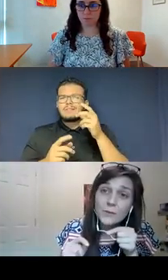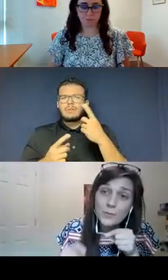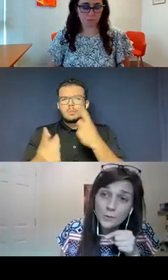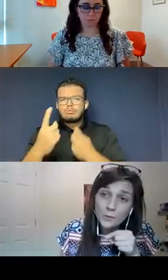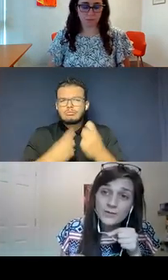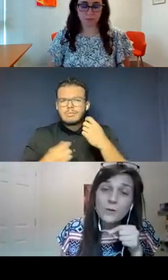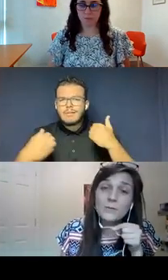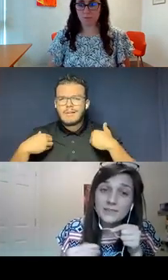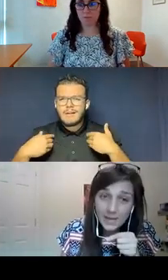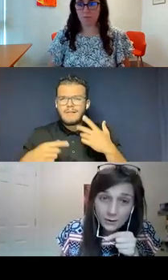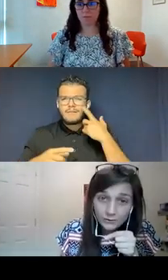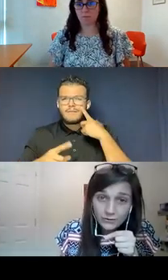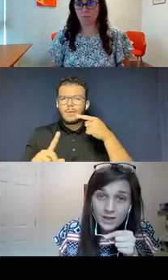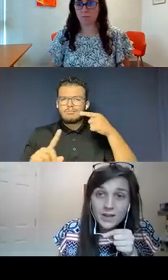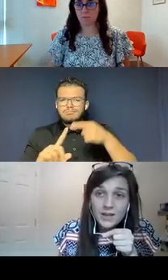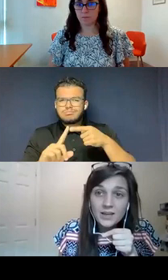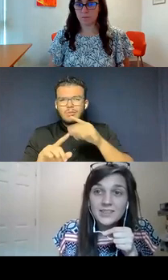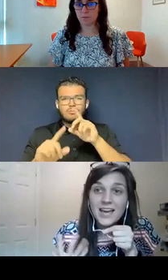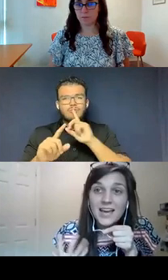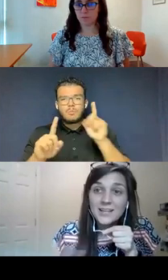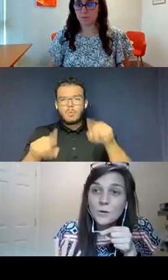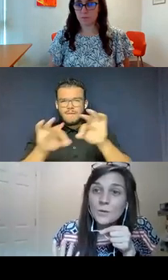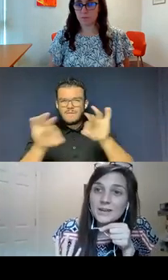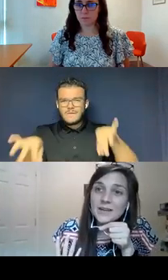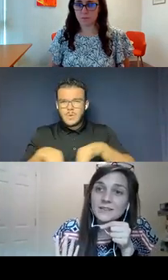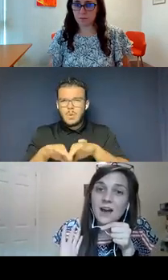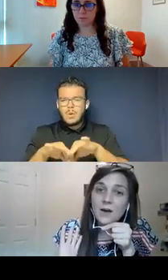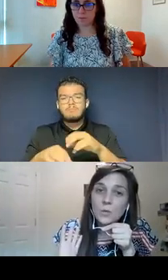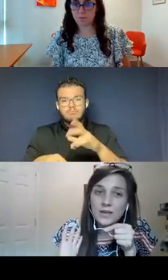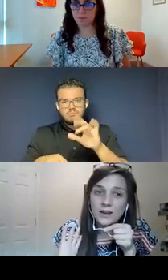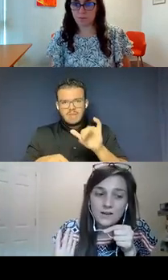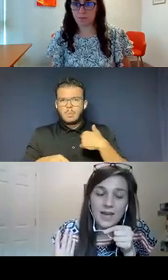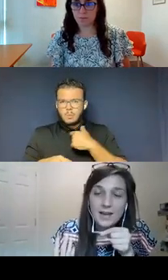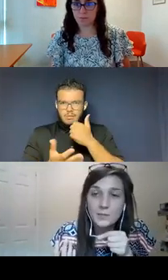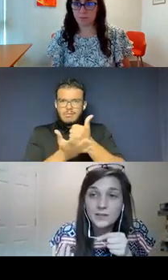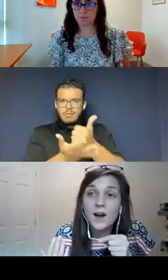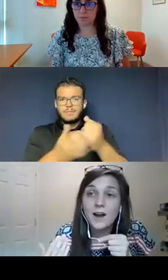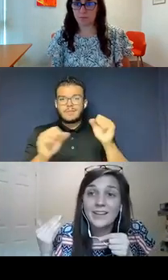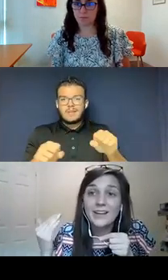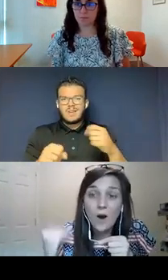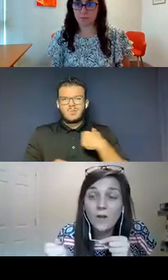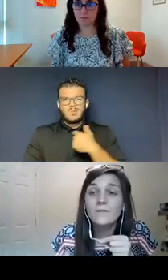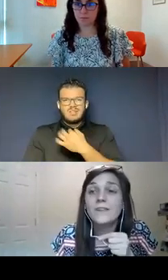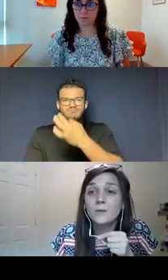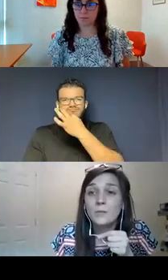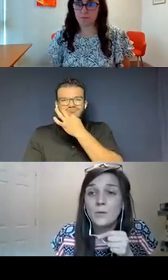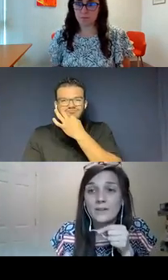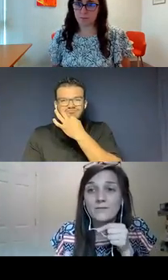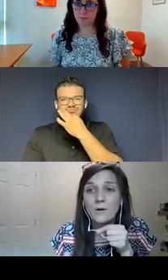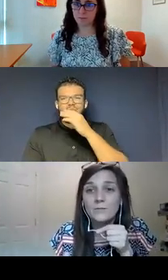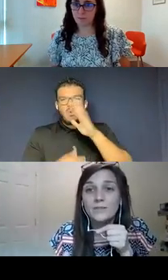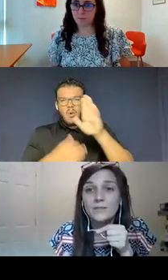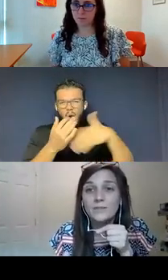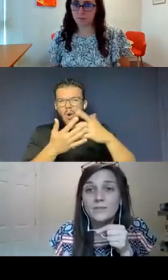on the reporting form itself, that's where we come in. We are the experts on all of these reporting forms,